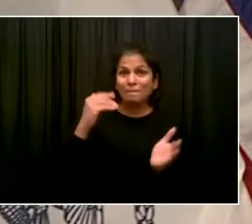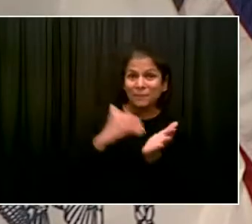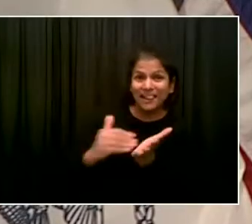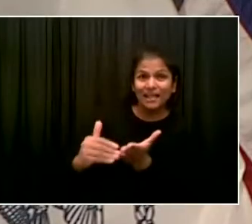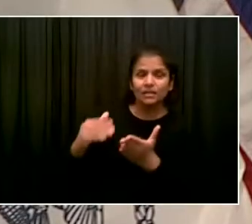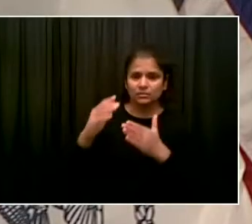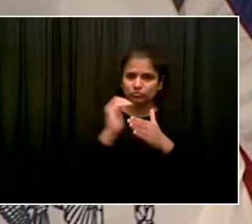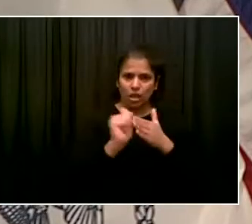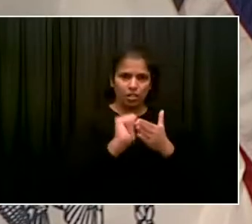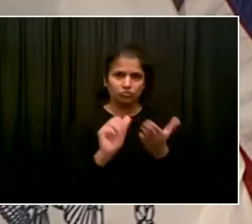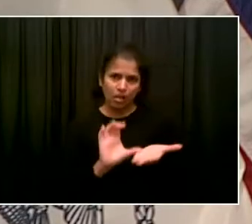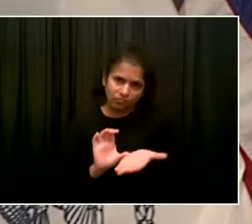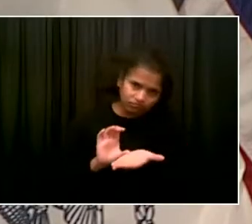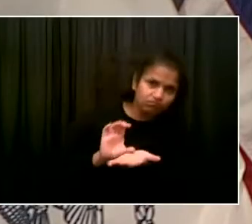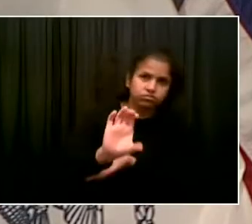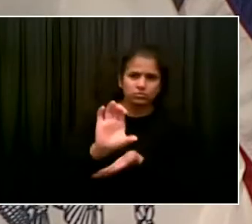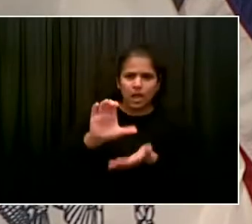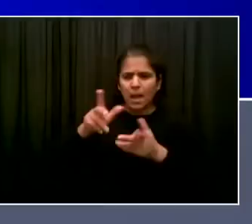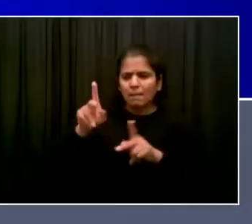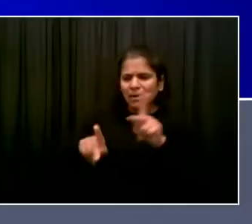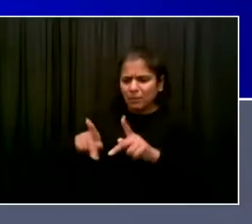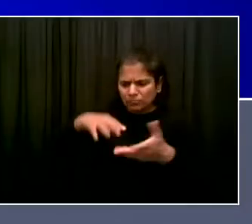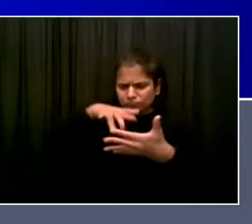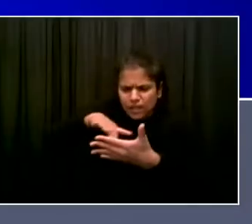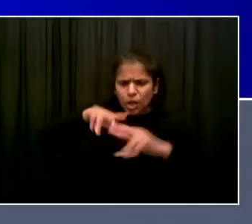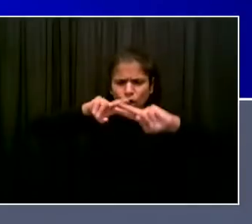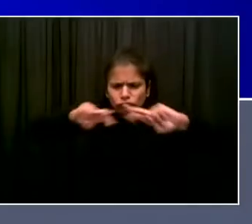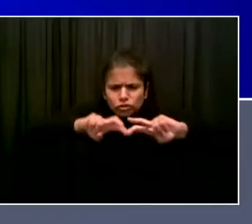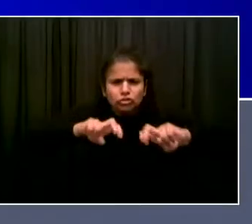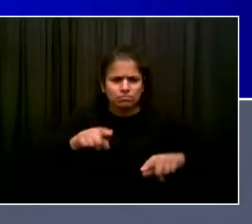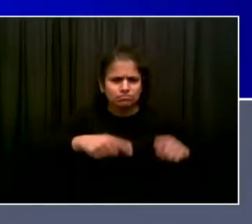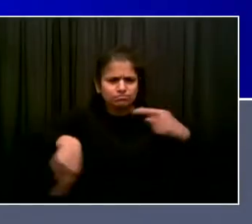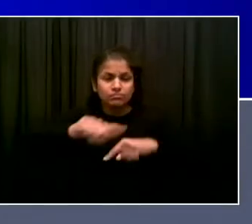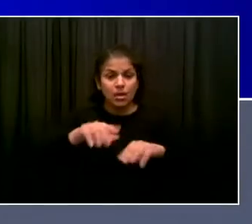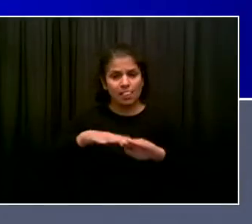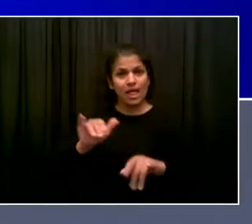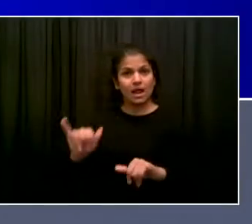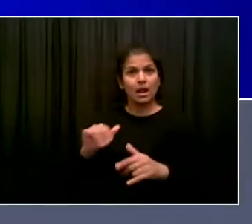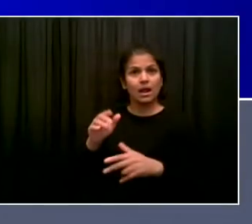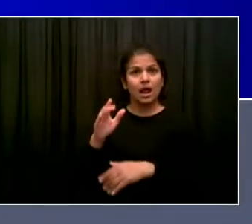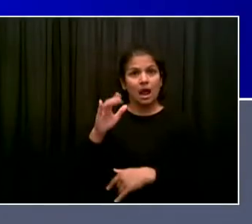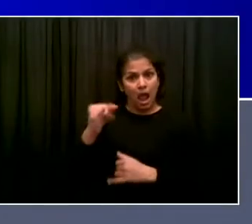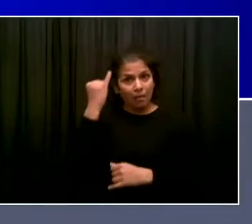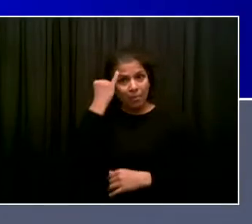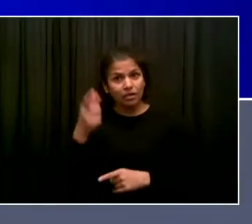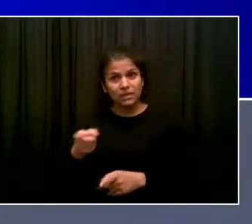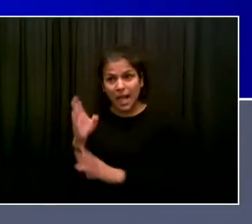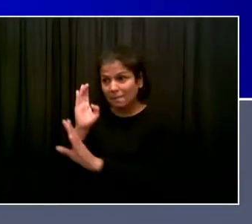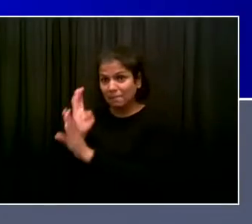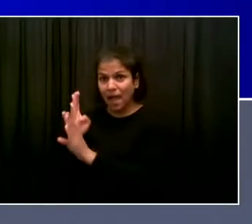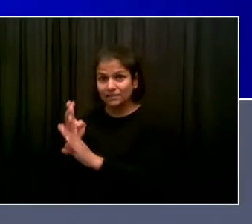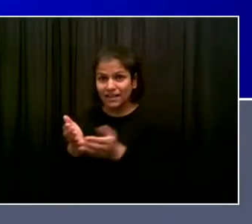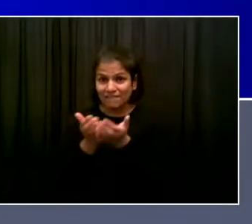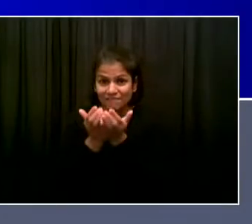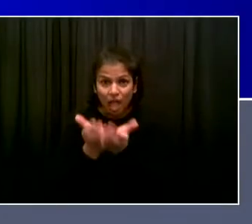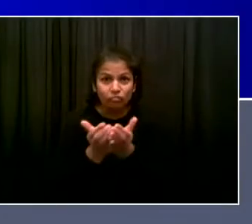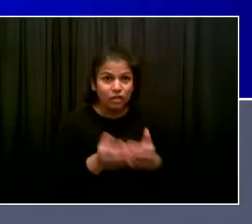THE SUBWAY YOU CAN TRANSFER FOR FREE TO THE FERRY. WE HAVE A $1 MILLION STUDY IN THIS BUDGET TO SEE IFWE CAN REVOLUTIONIZE THE APPROACH.